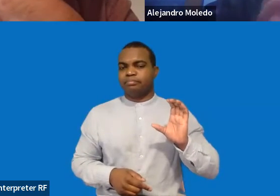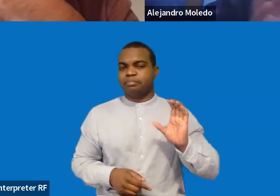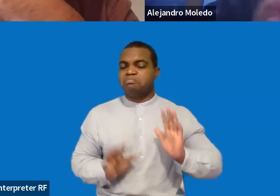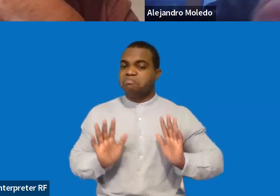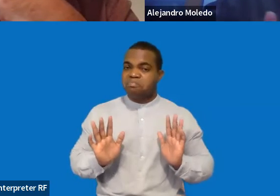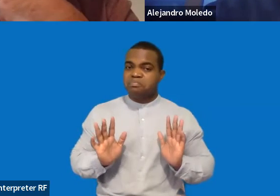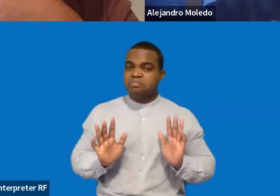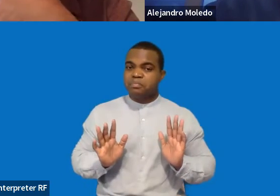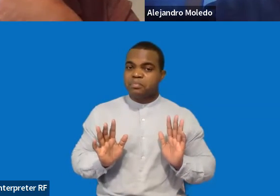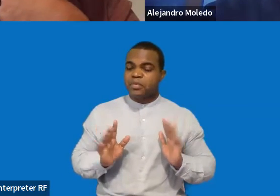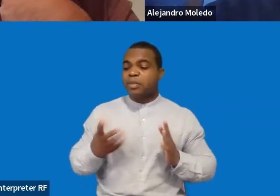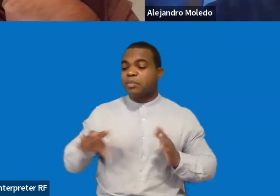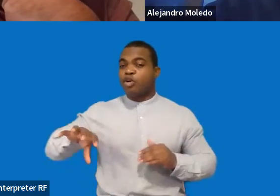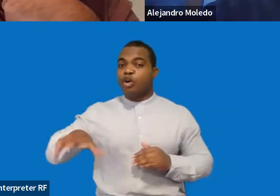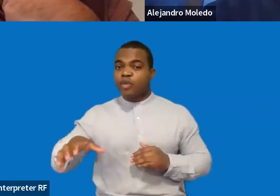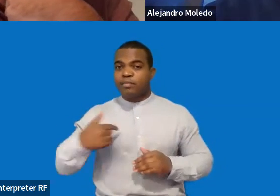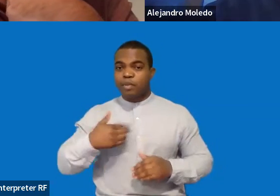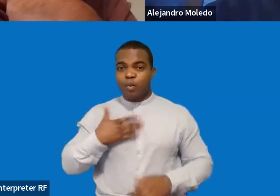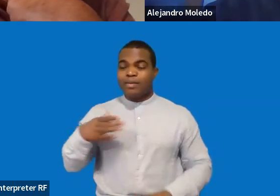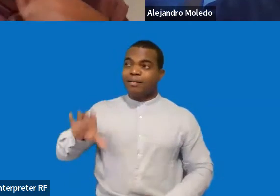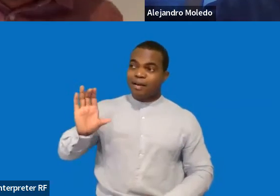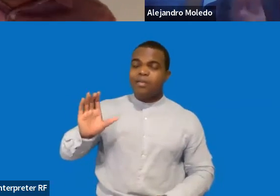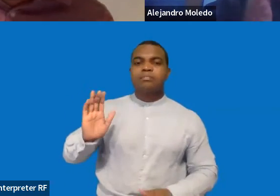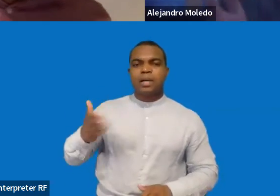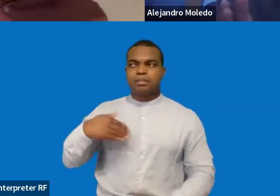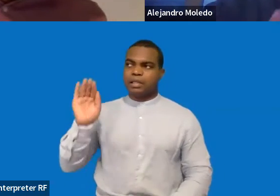Maybe we did not word it in the best way,